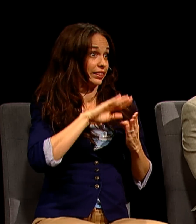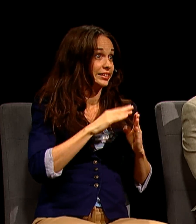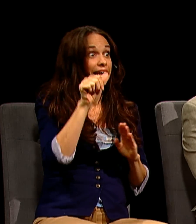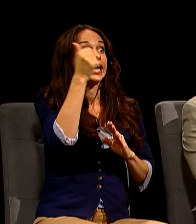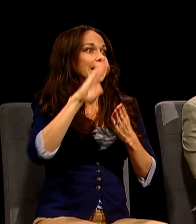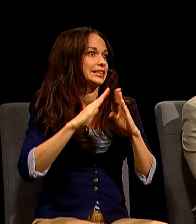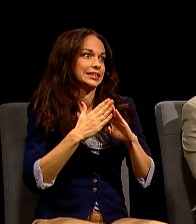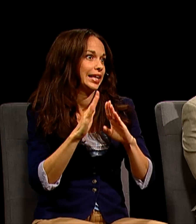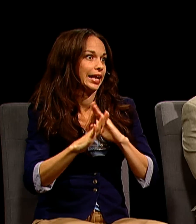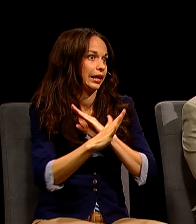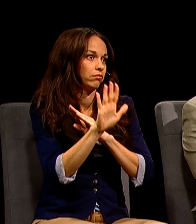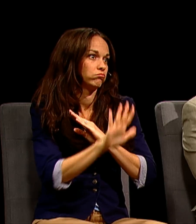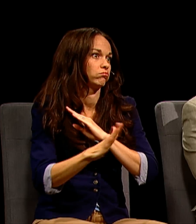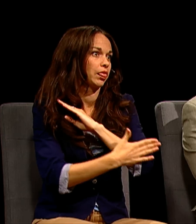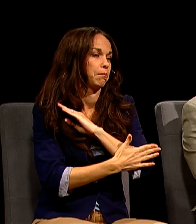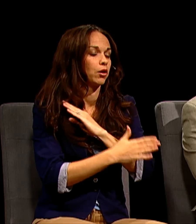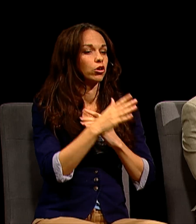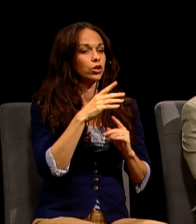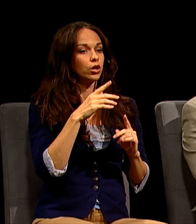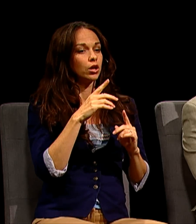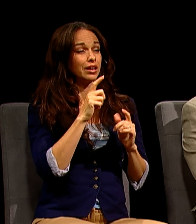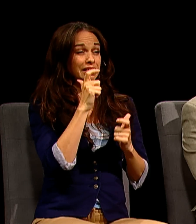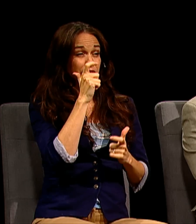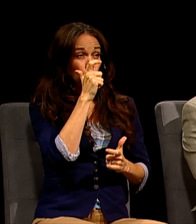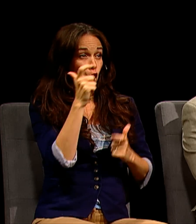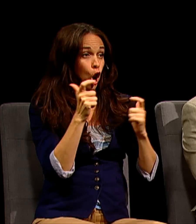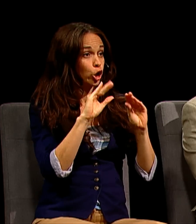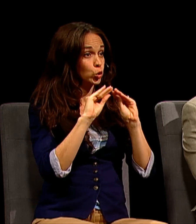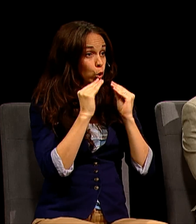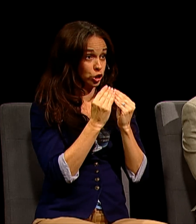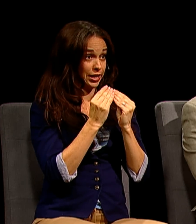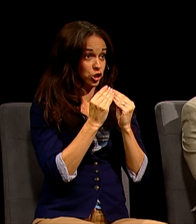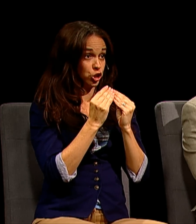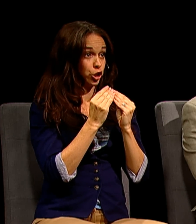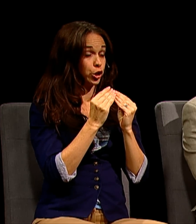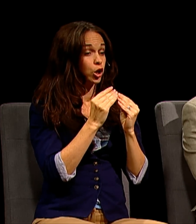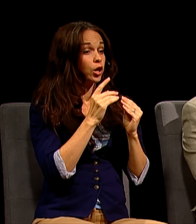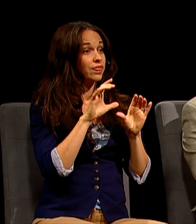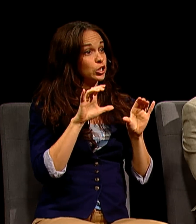the largest organization doing objective journalism is the newspaper.